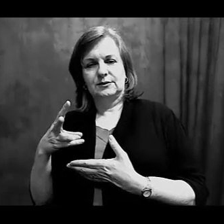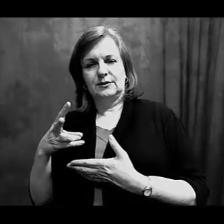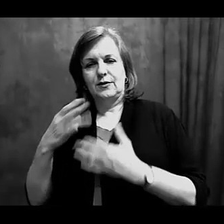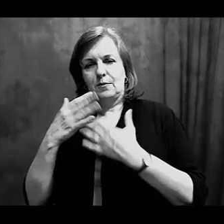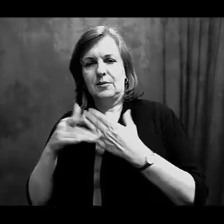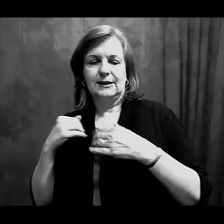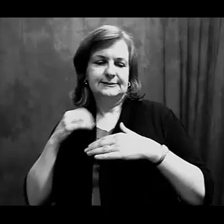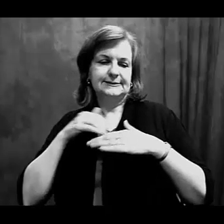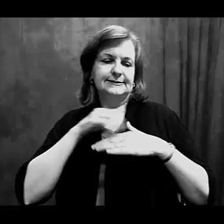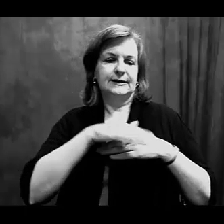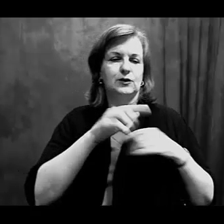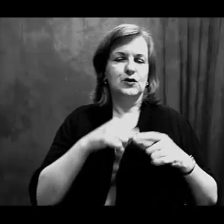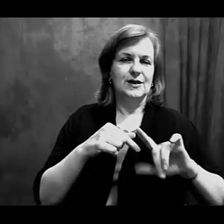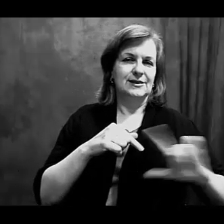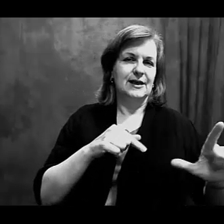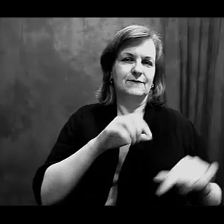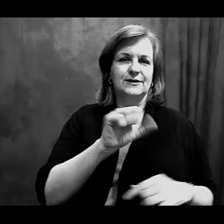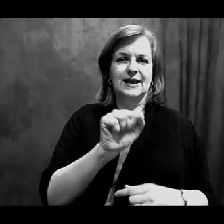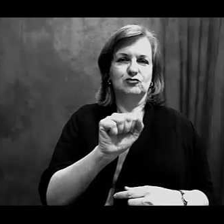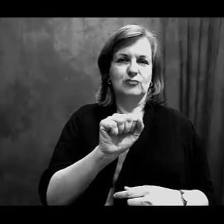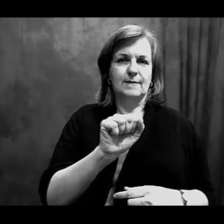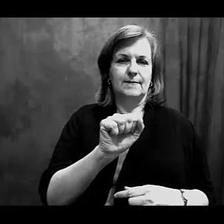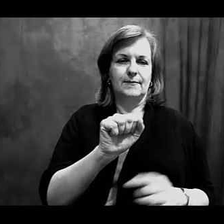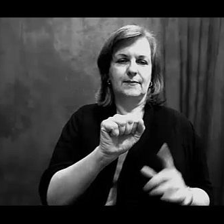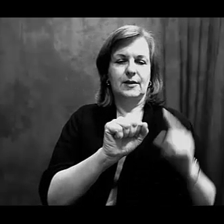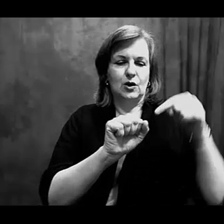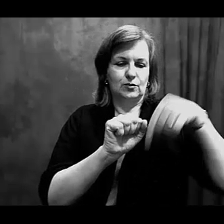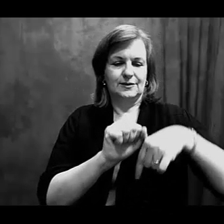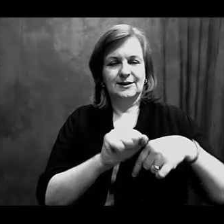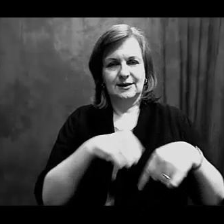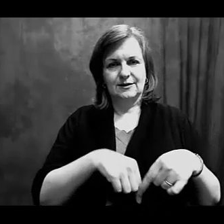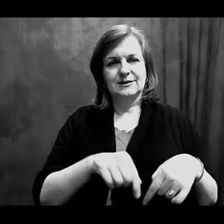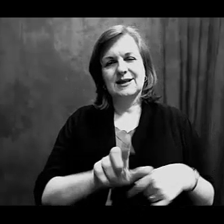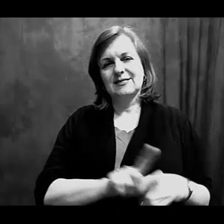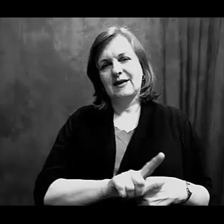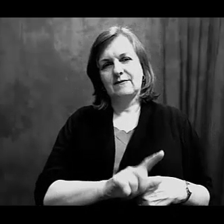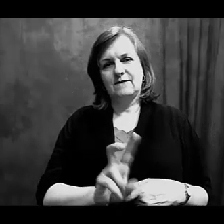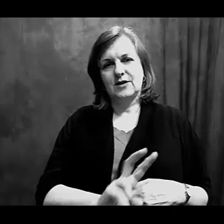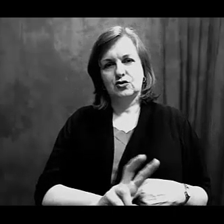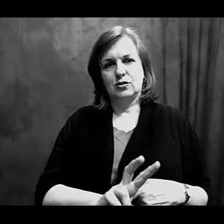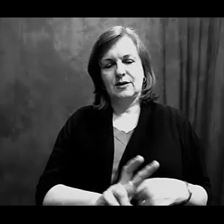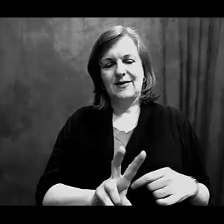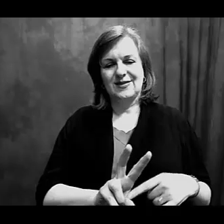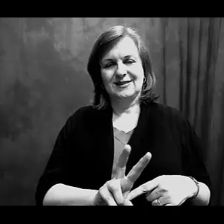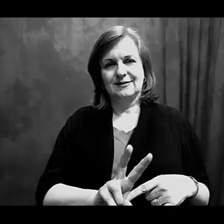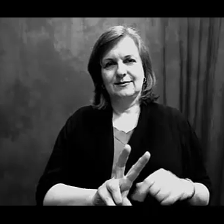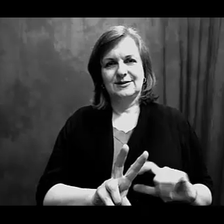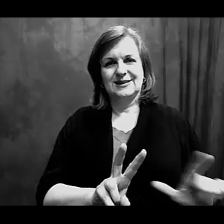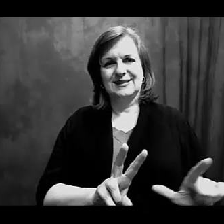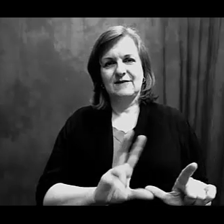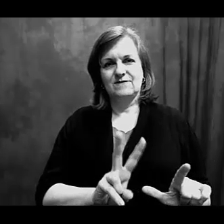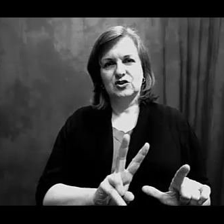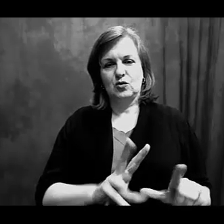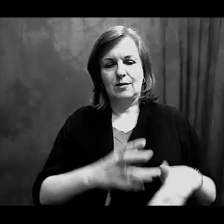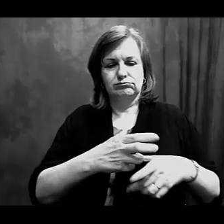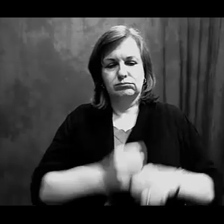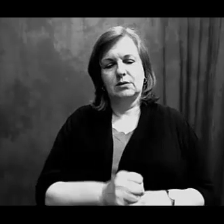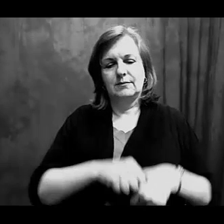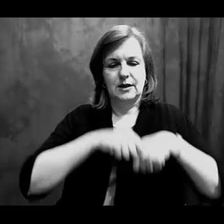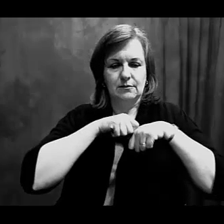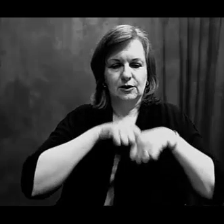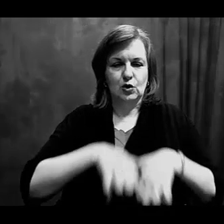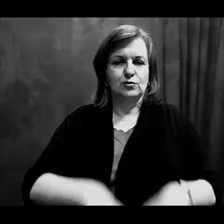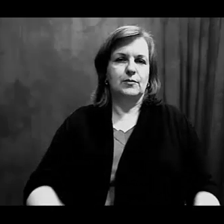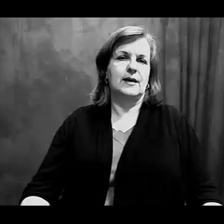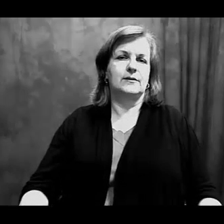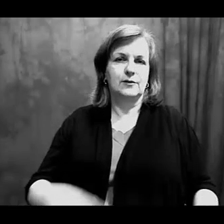atrium where its pumped to the left ventricle the left ventricle pumps it out to the entire rest of the body including the brain